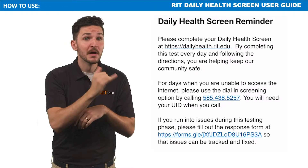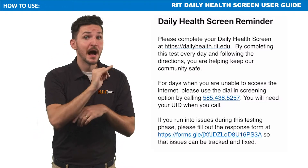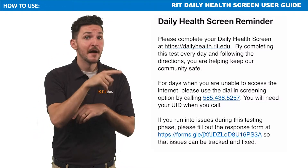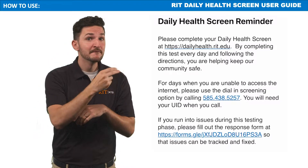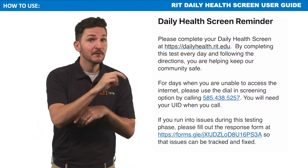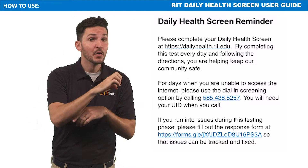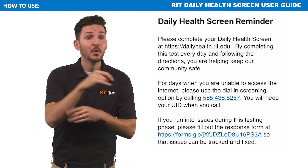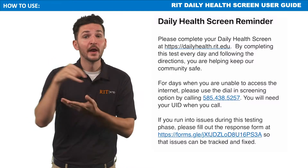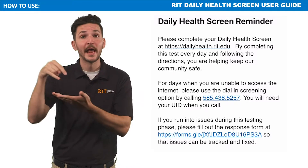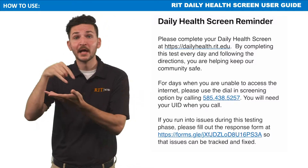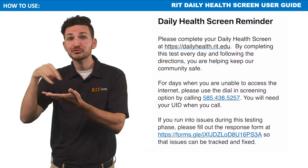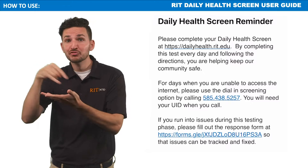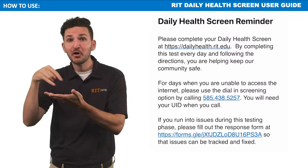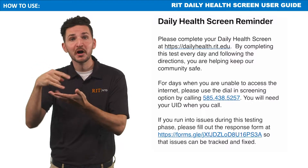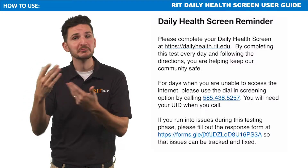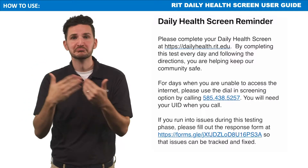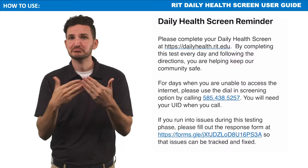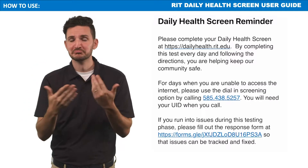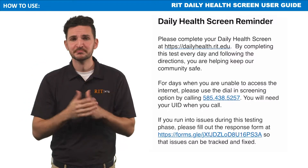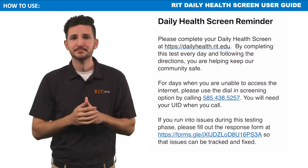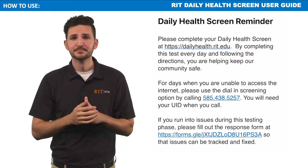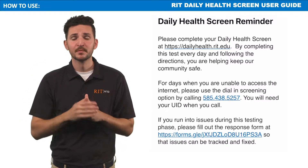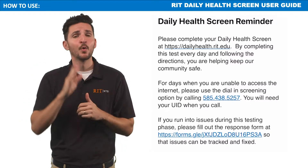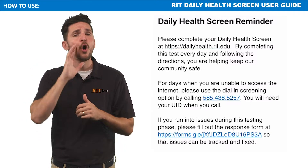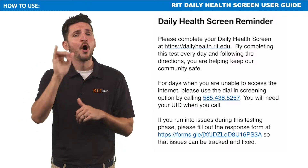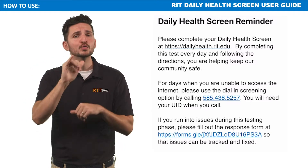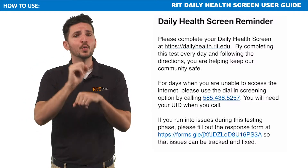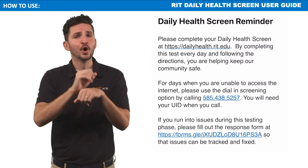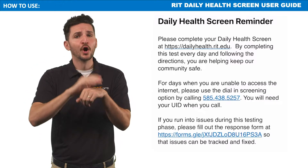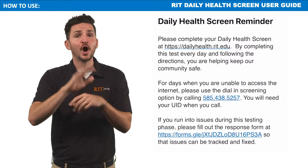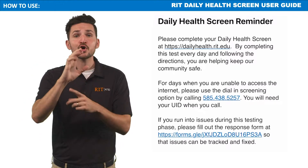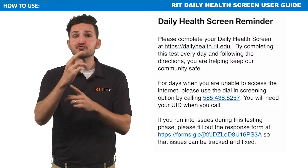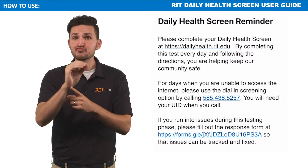The screening can be used on iPhone and Android mobile phones.